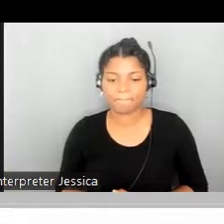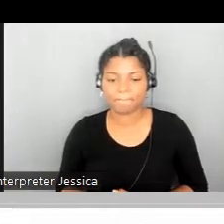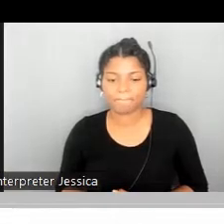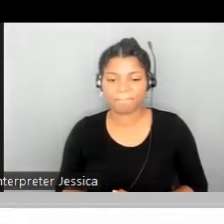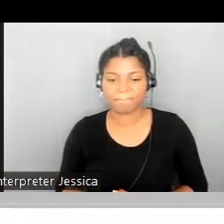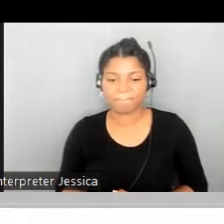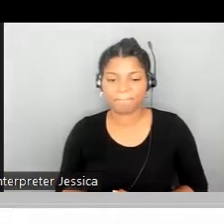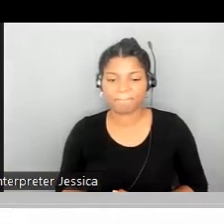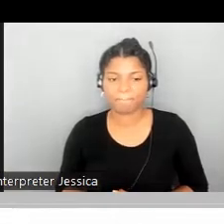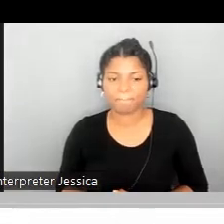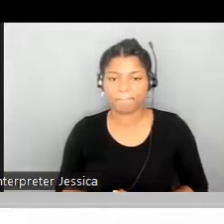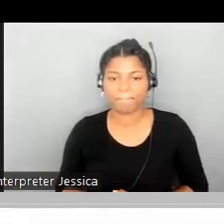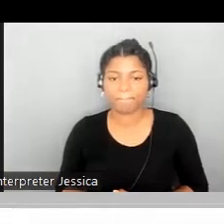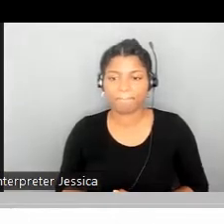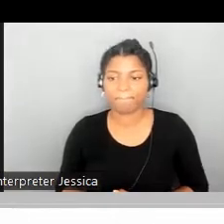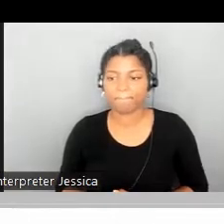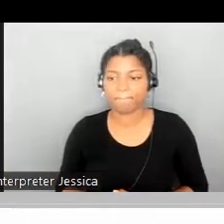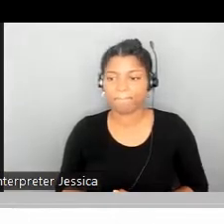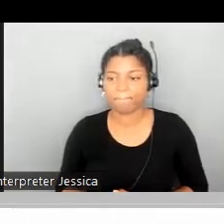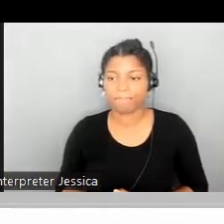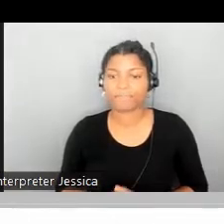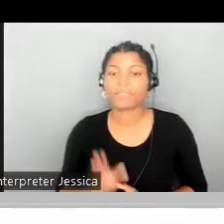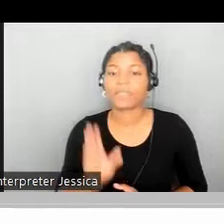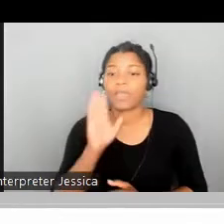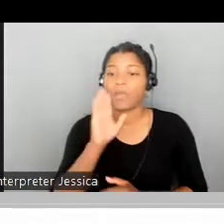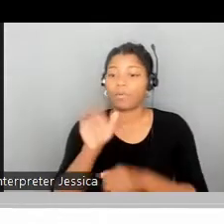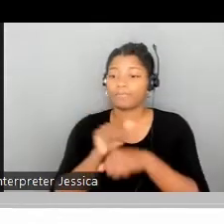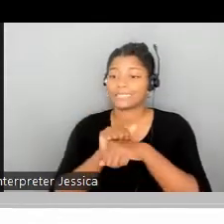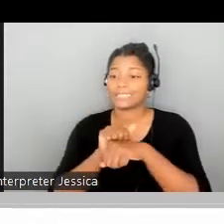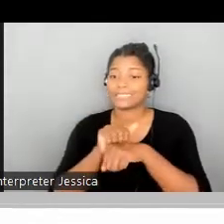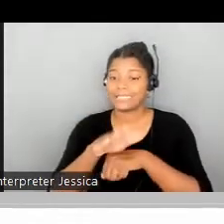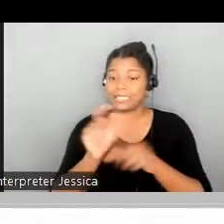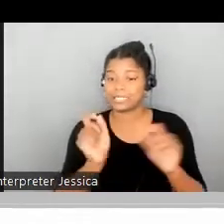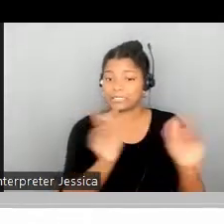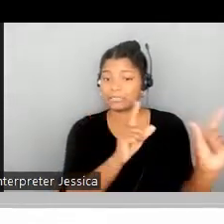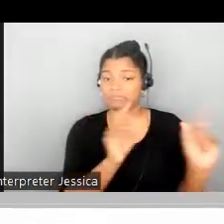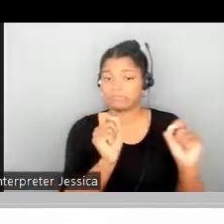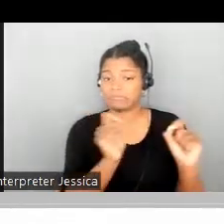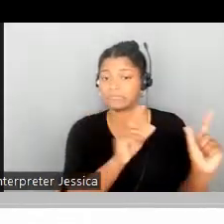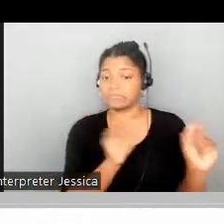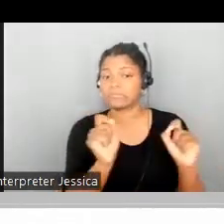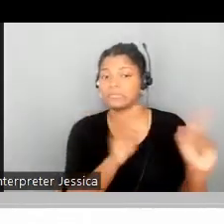We will send out the slides and links after the webinar.